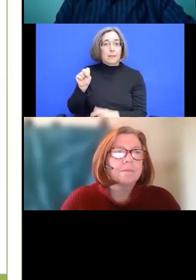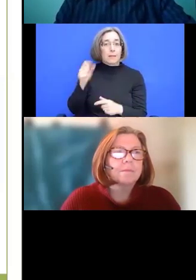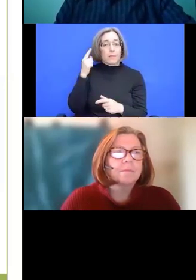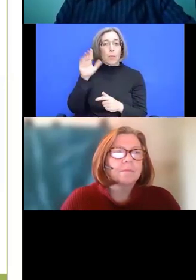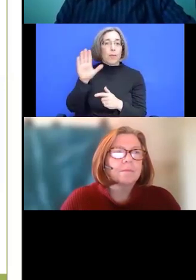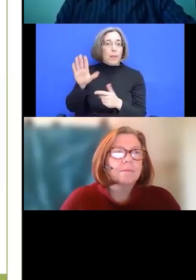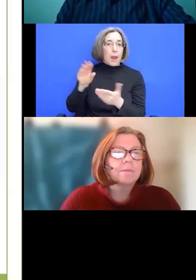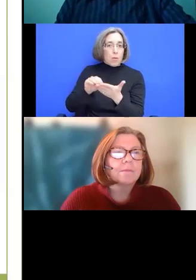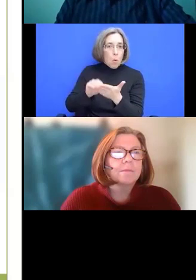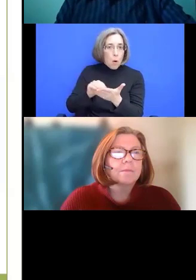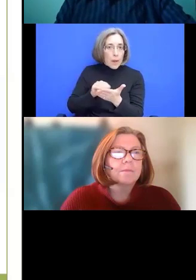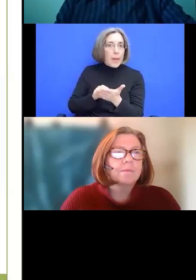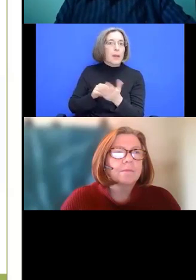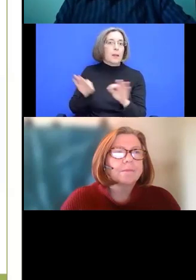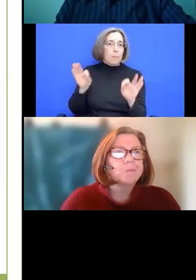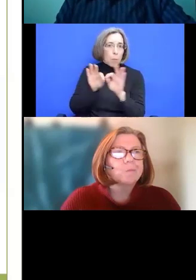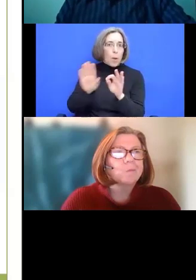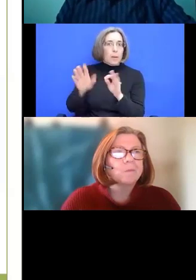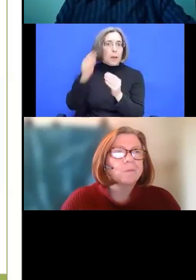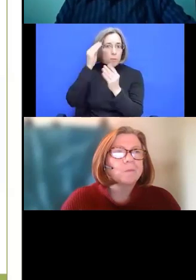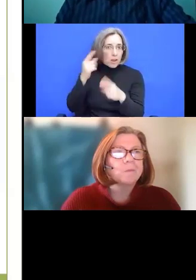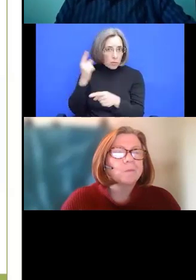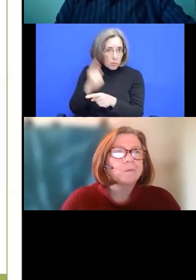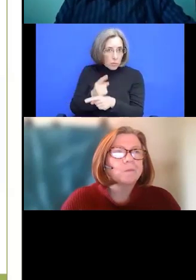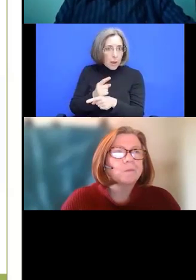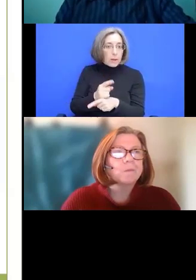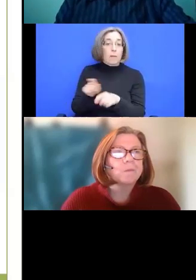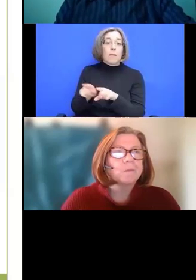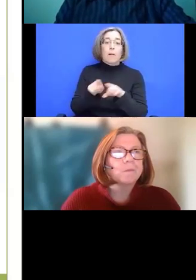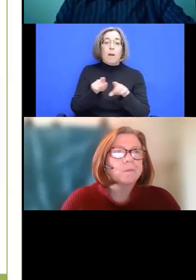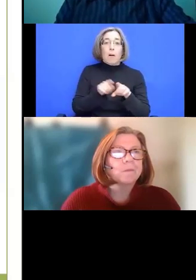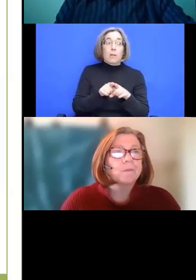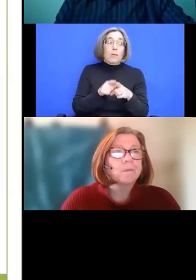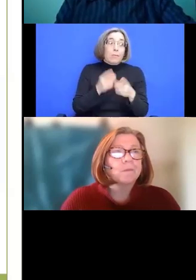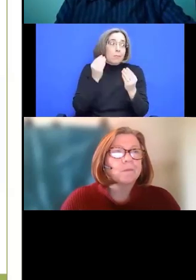It's also really important for NIH to be able to track